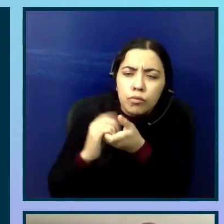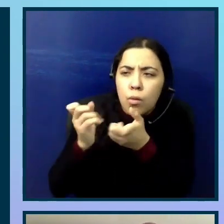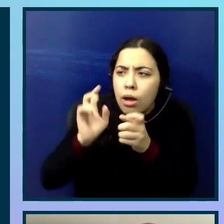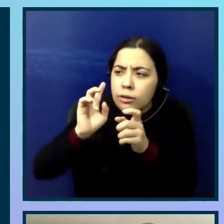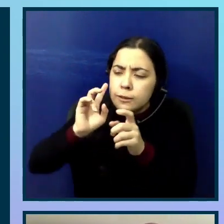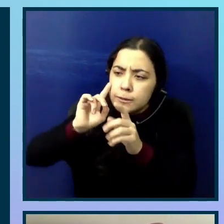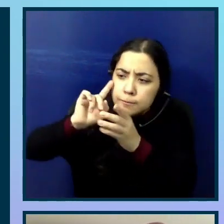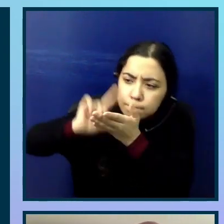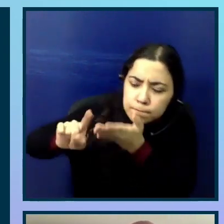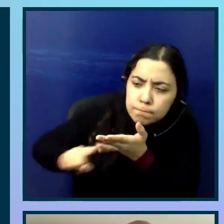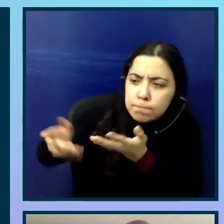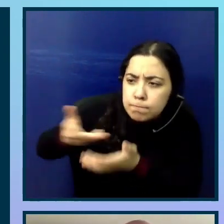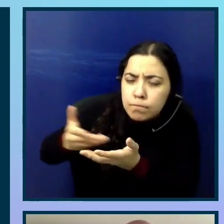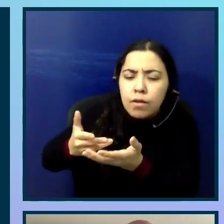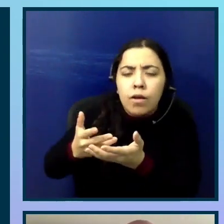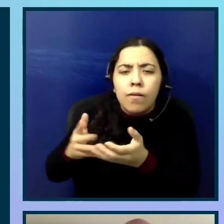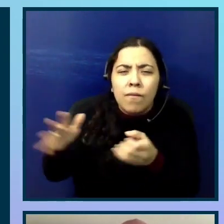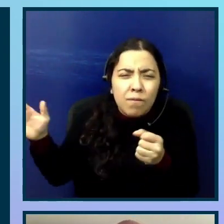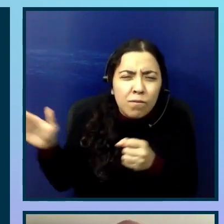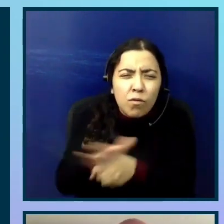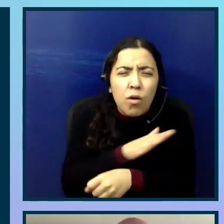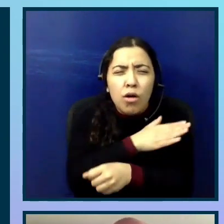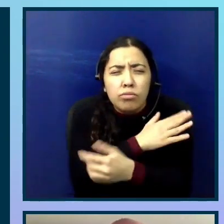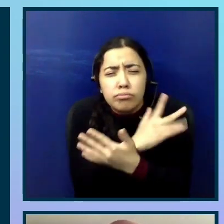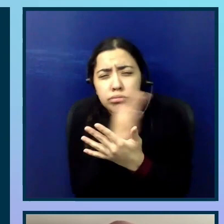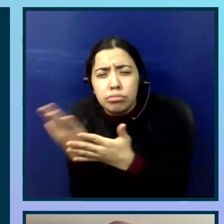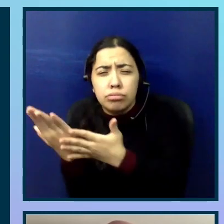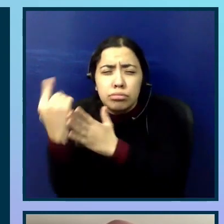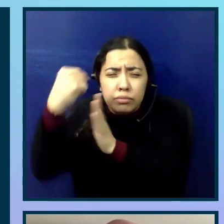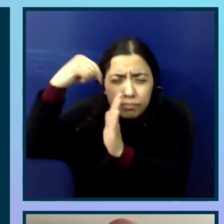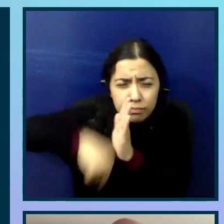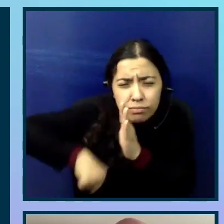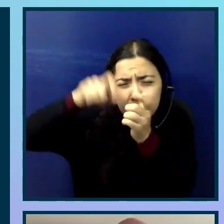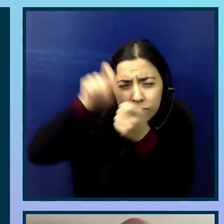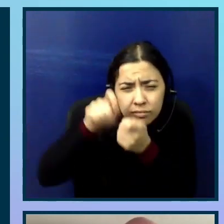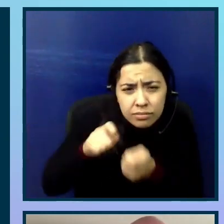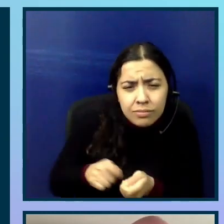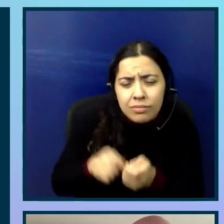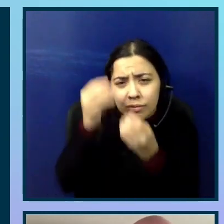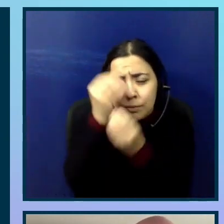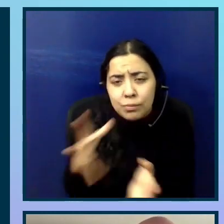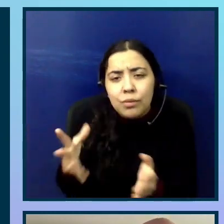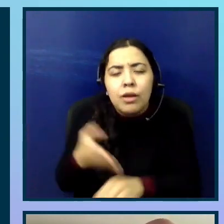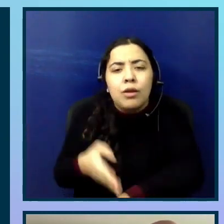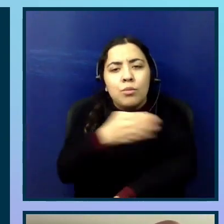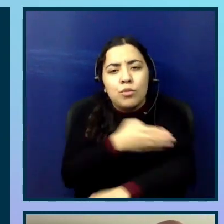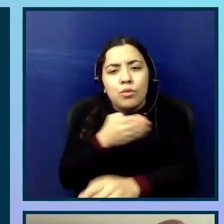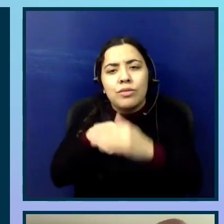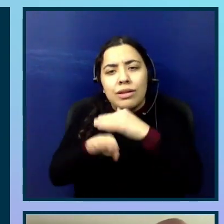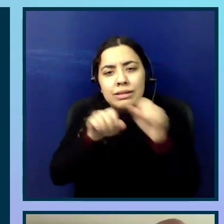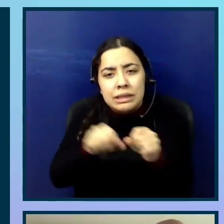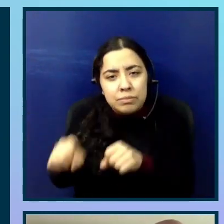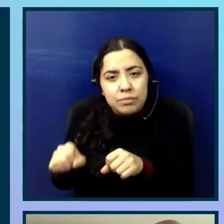can improve the effectiveness and accessibility of an inclusive design program or an accessibility program.